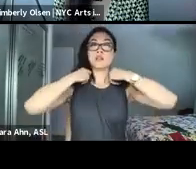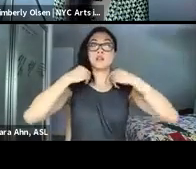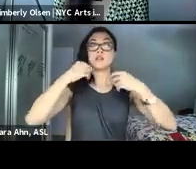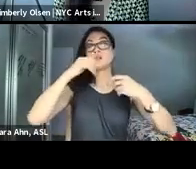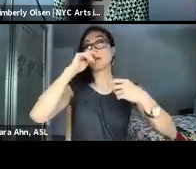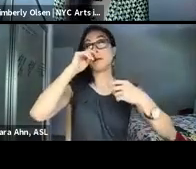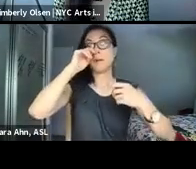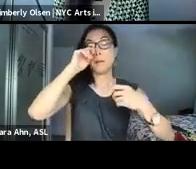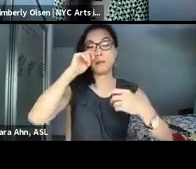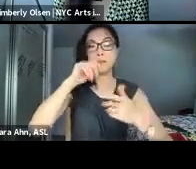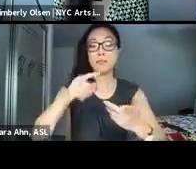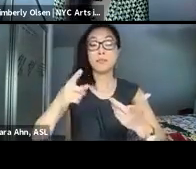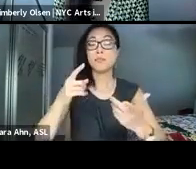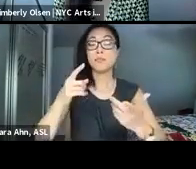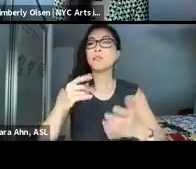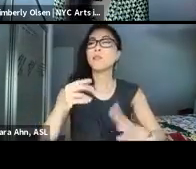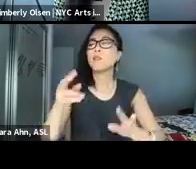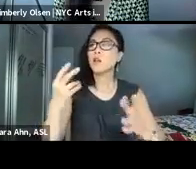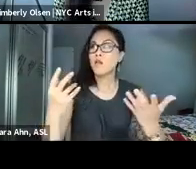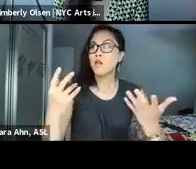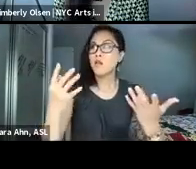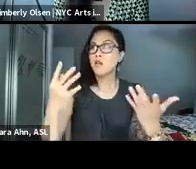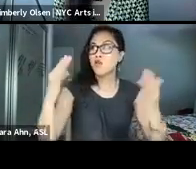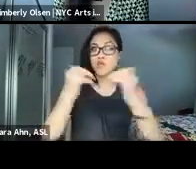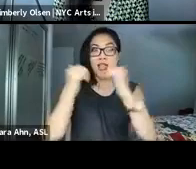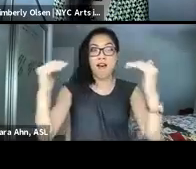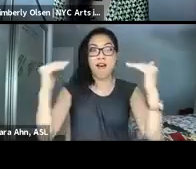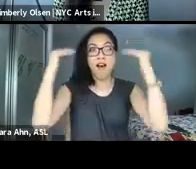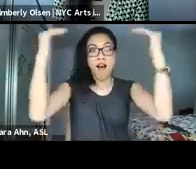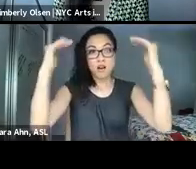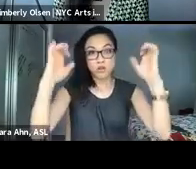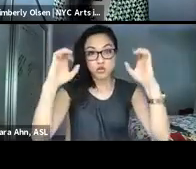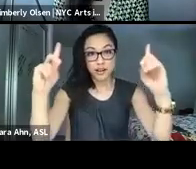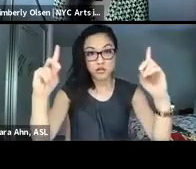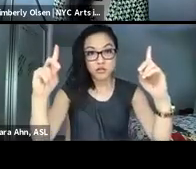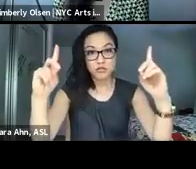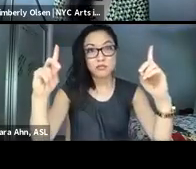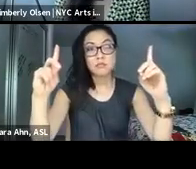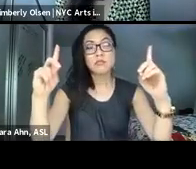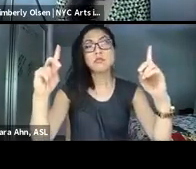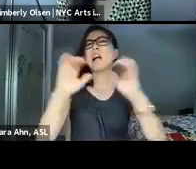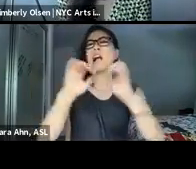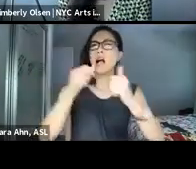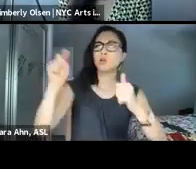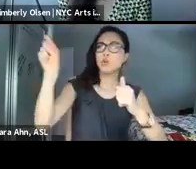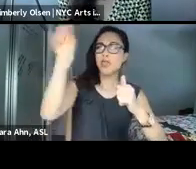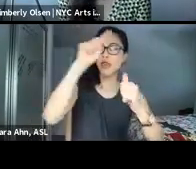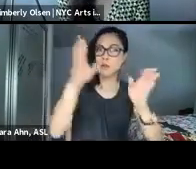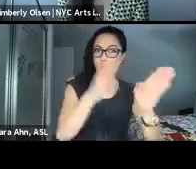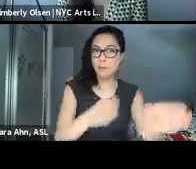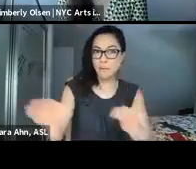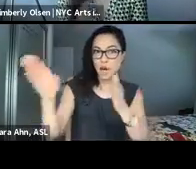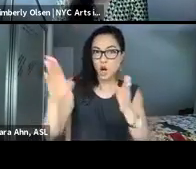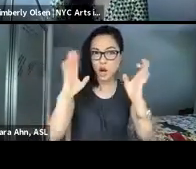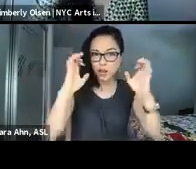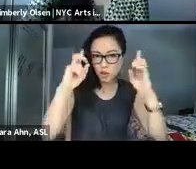hours before, plus all of the years of learning, plus the expertise that comes with doing it